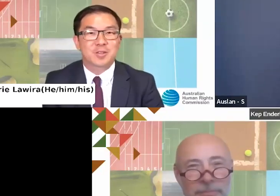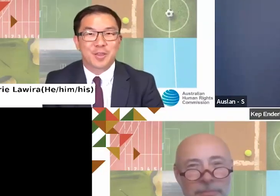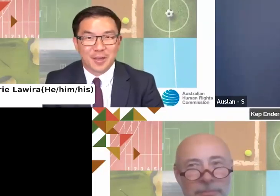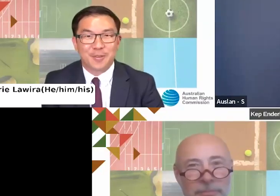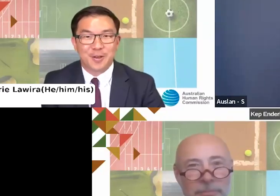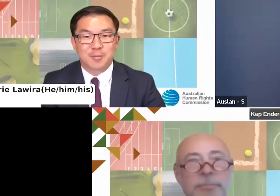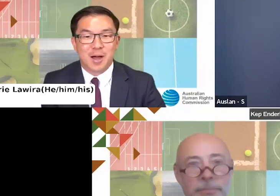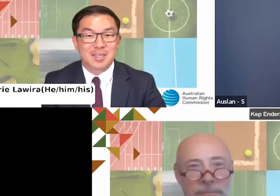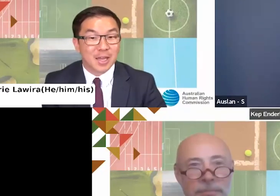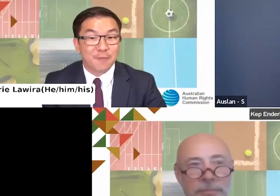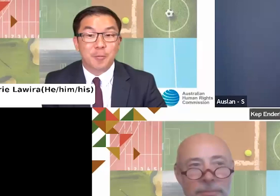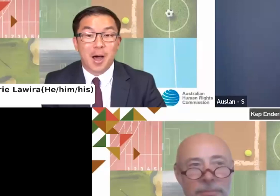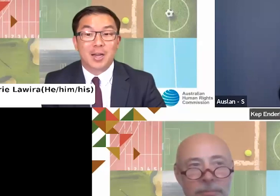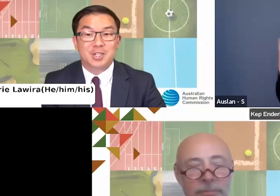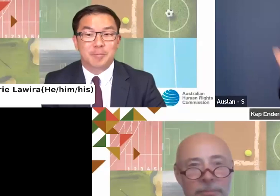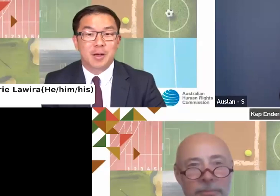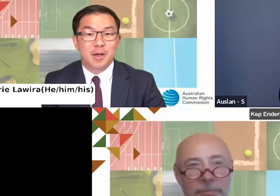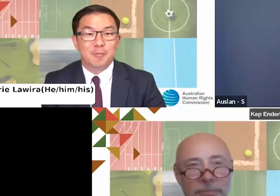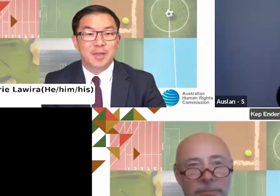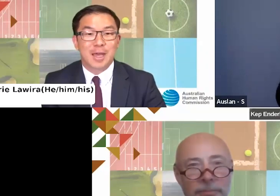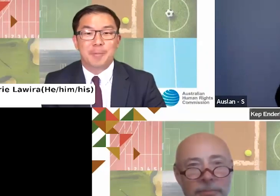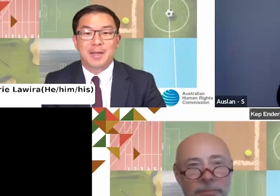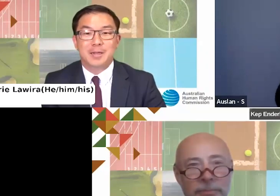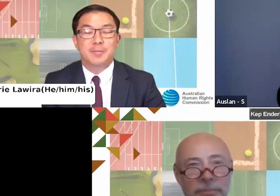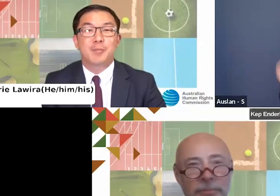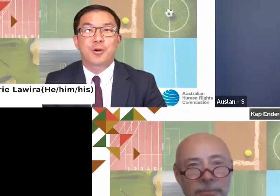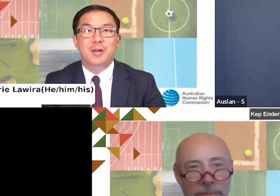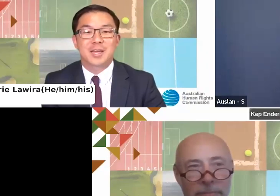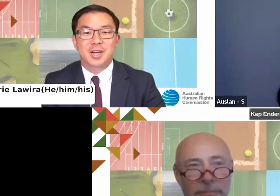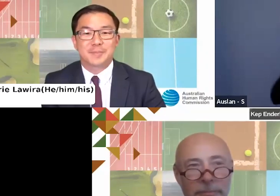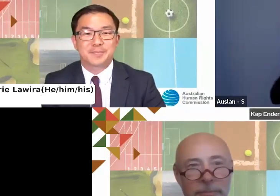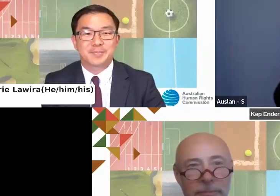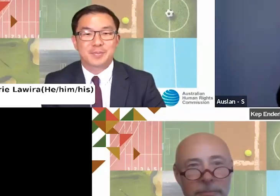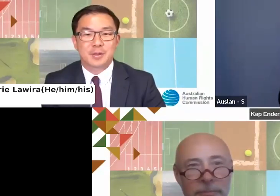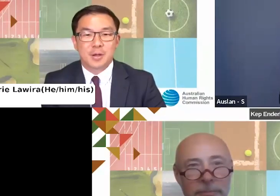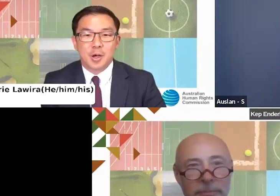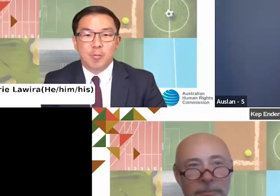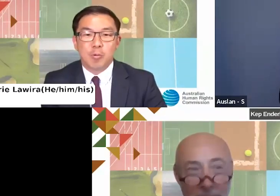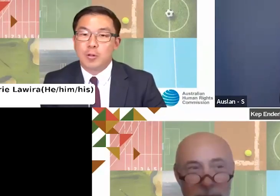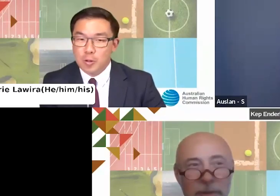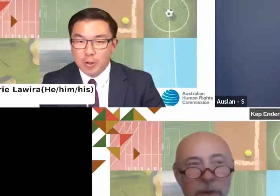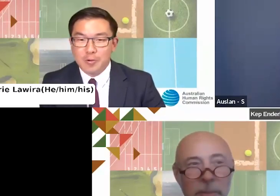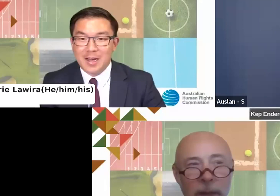So thank you for those remarks and thank you for the partnership with the Kep Enderby Memorial Lecture. Well, we will now.